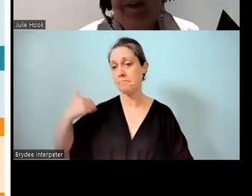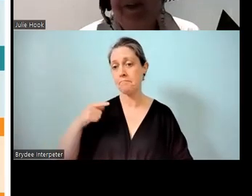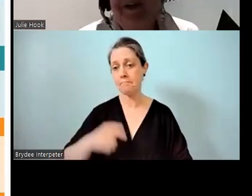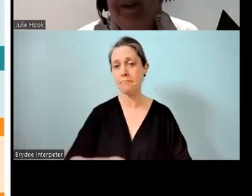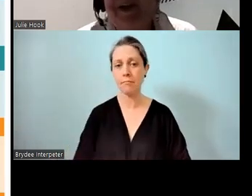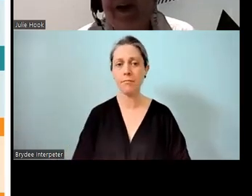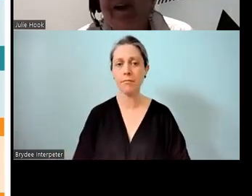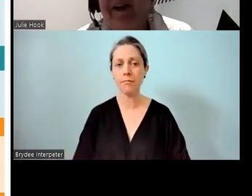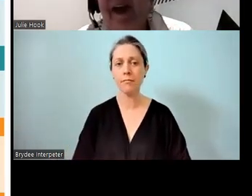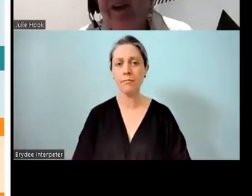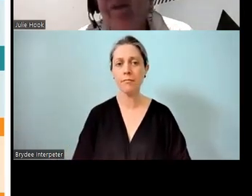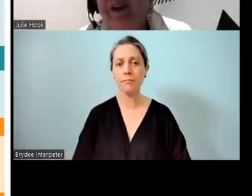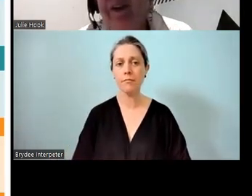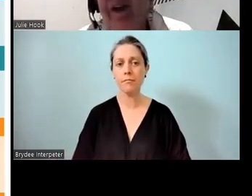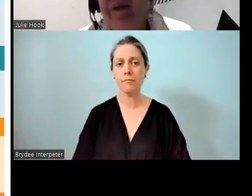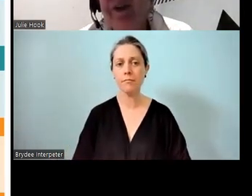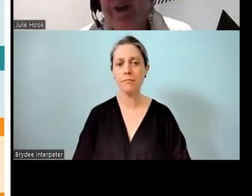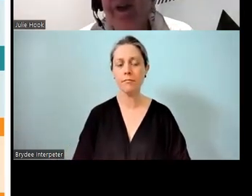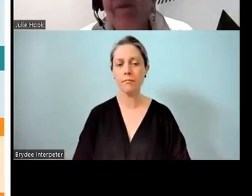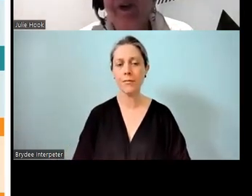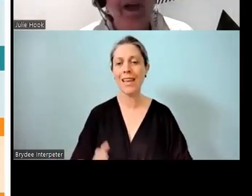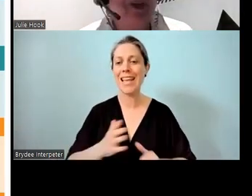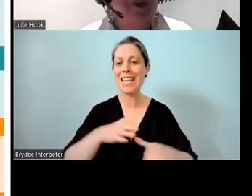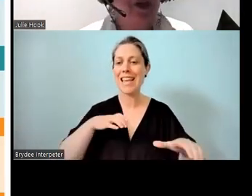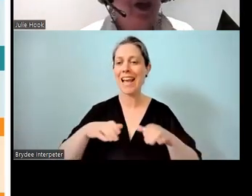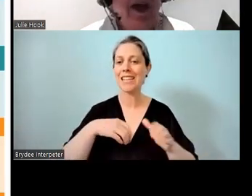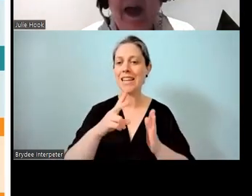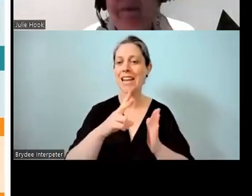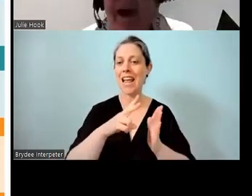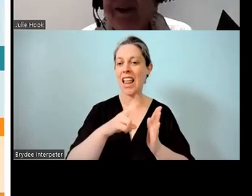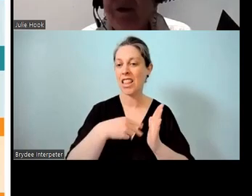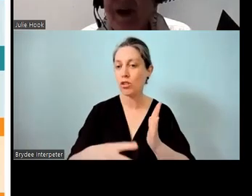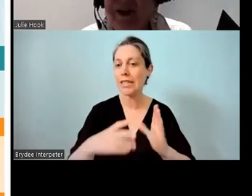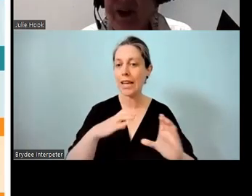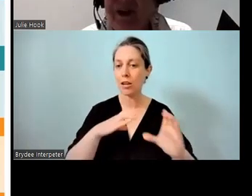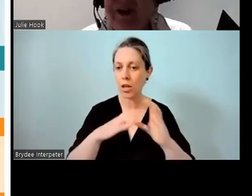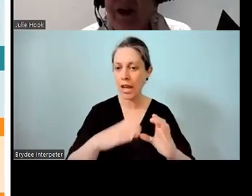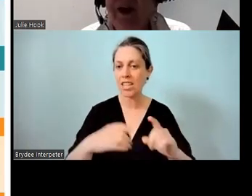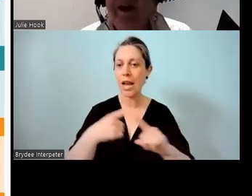This is a key action within the literacy and communication and mass strategies.